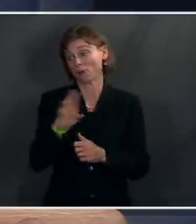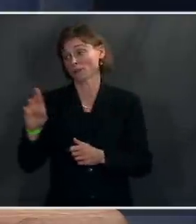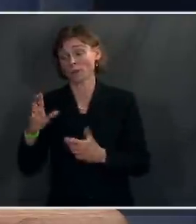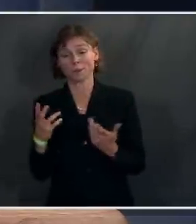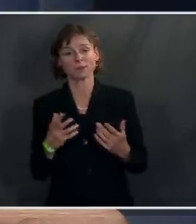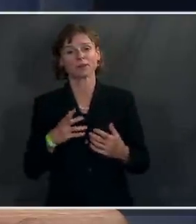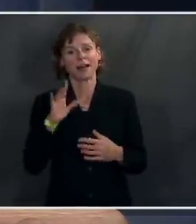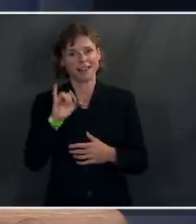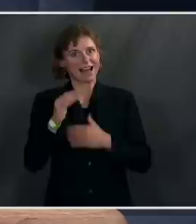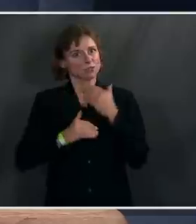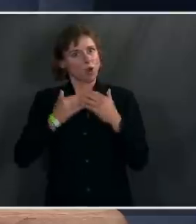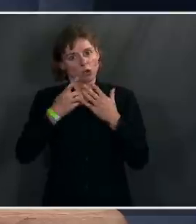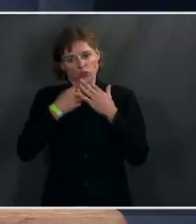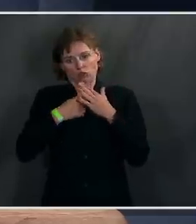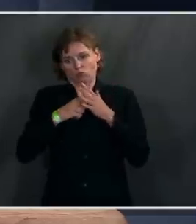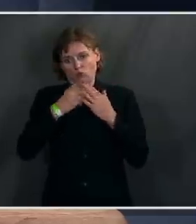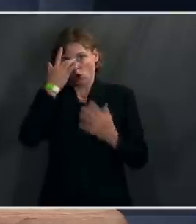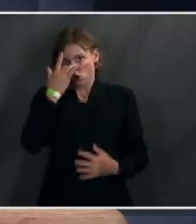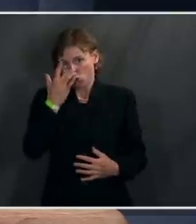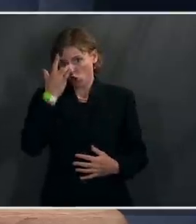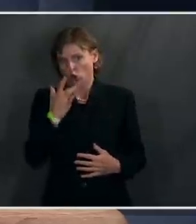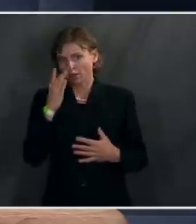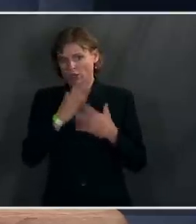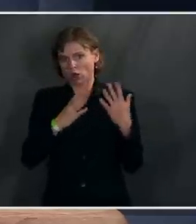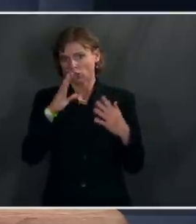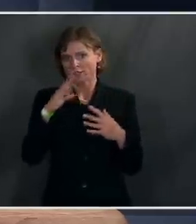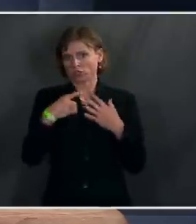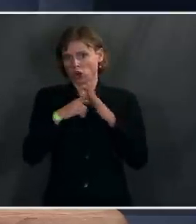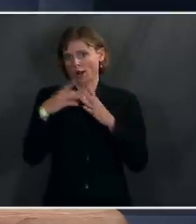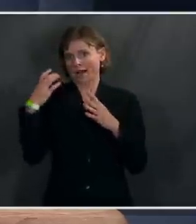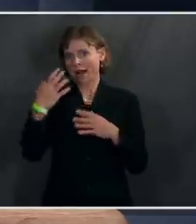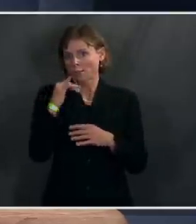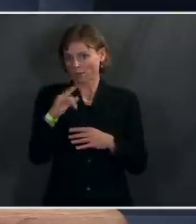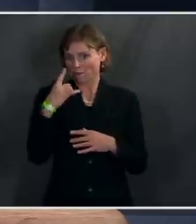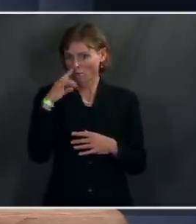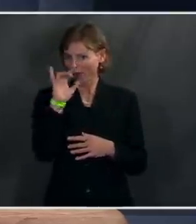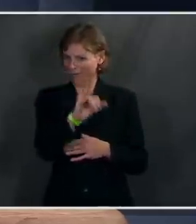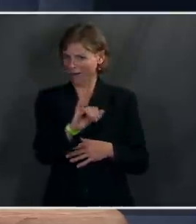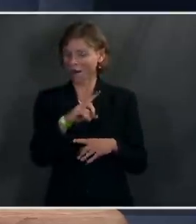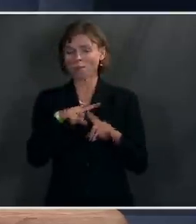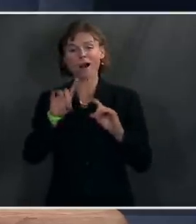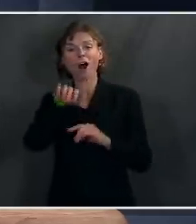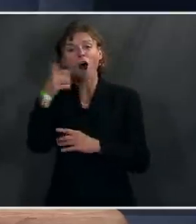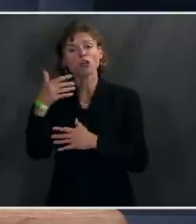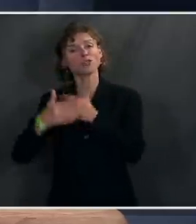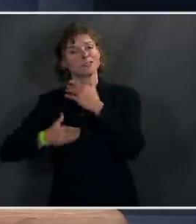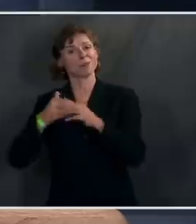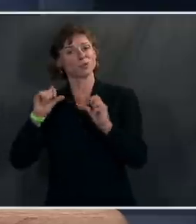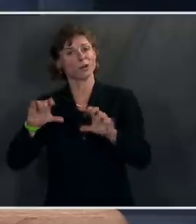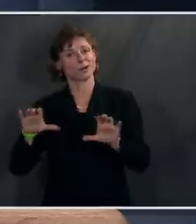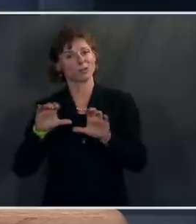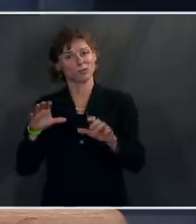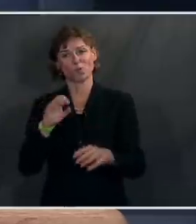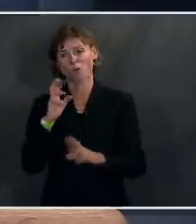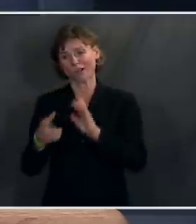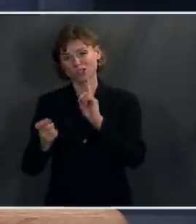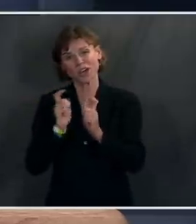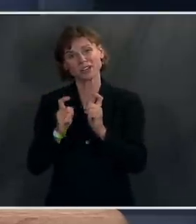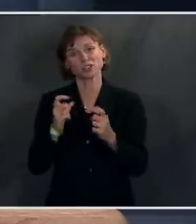that's beginning on Capitol Hill to do exactly that. But there are also steps that can be taken or changes that can be made through negotiations